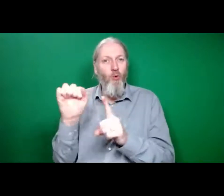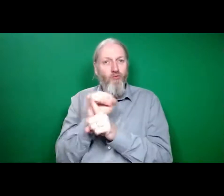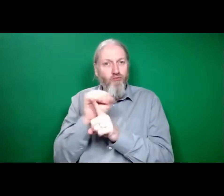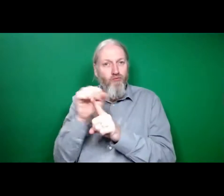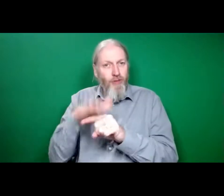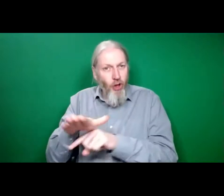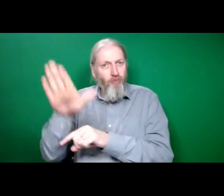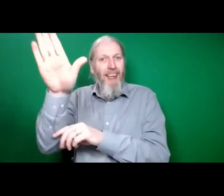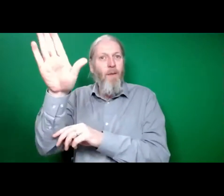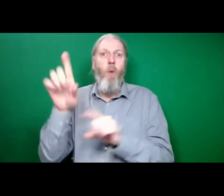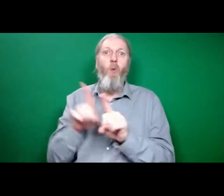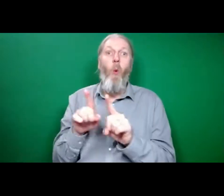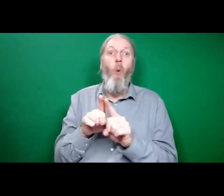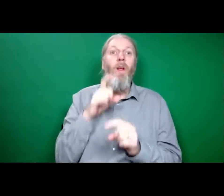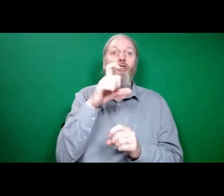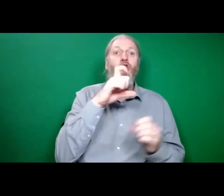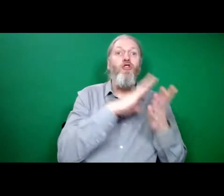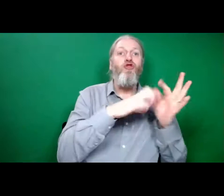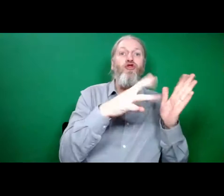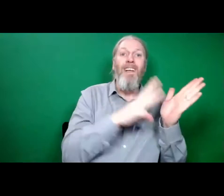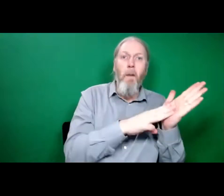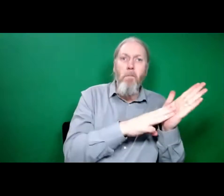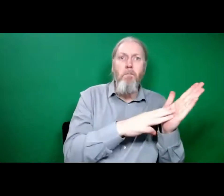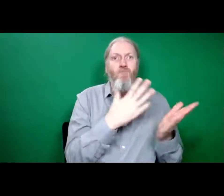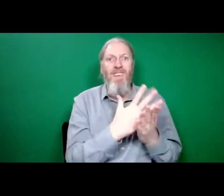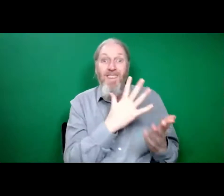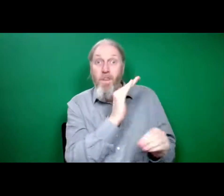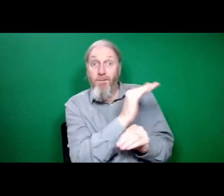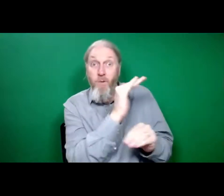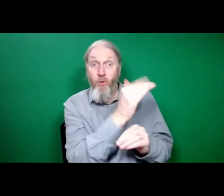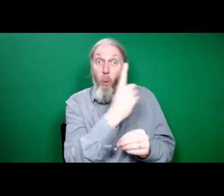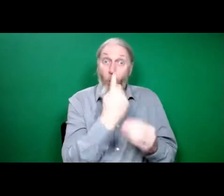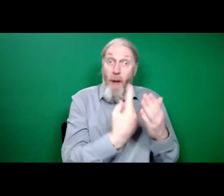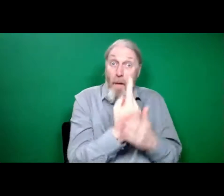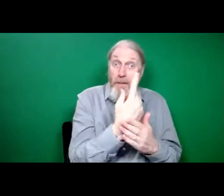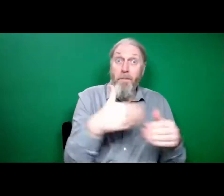which stretches from Chatham to Rochester. I have actually had the pleasure of walking along that